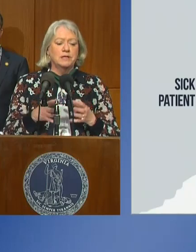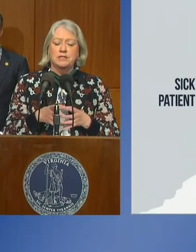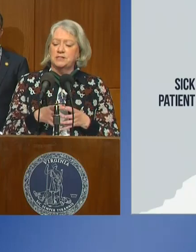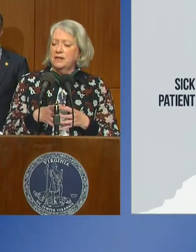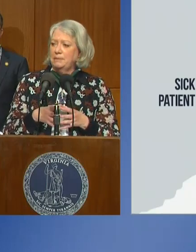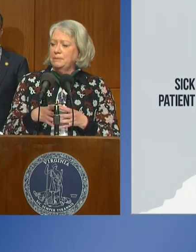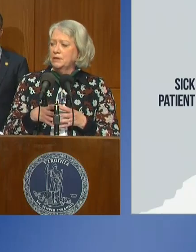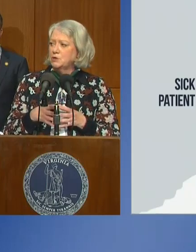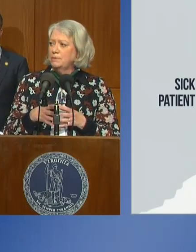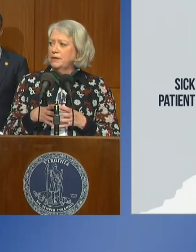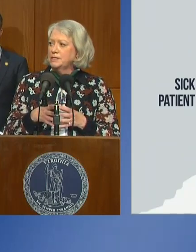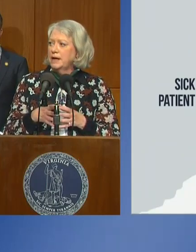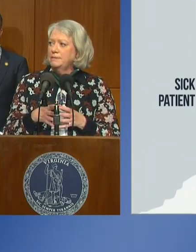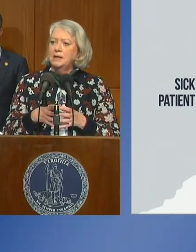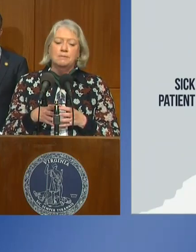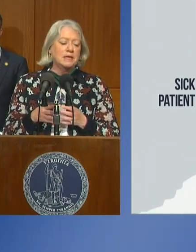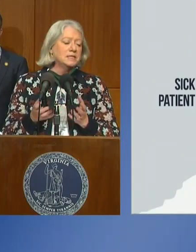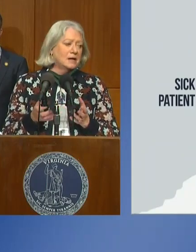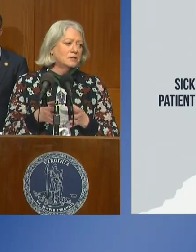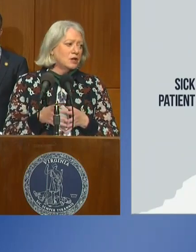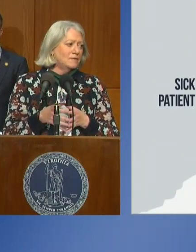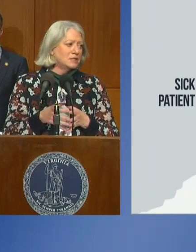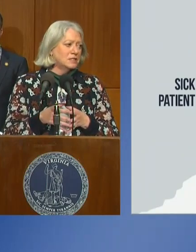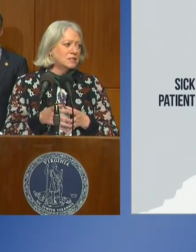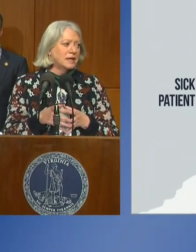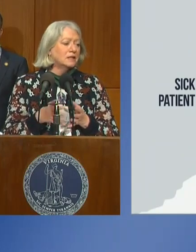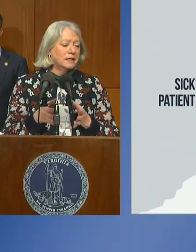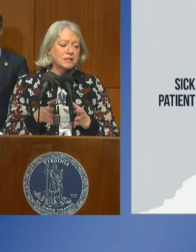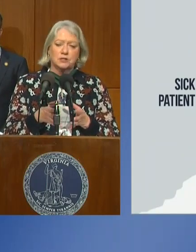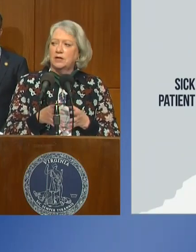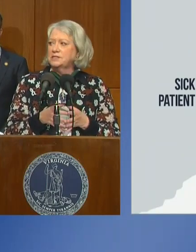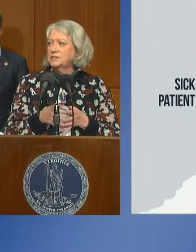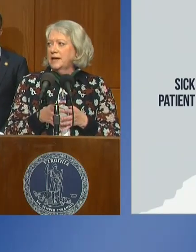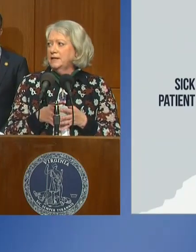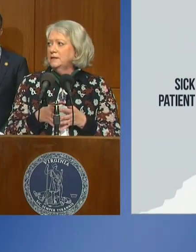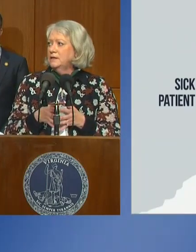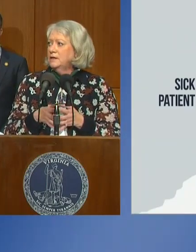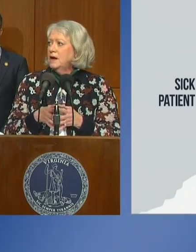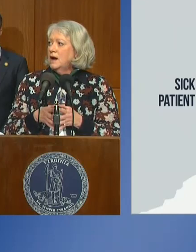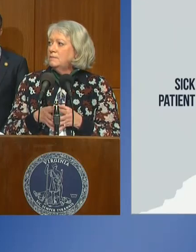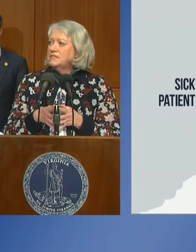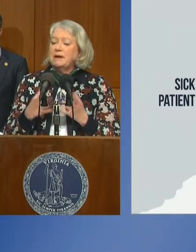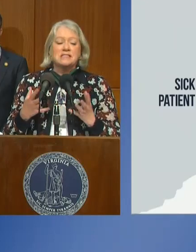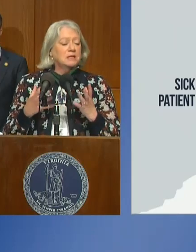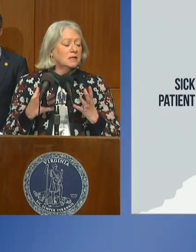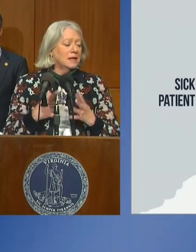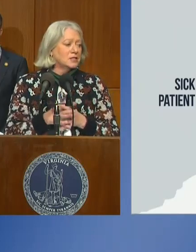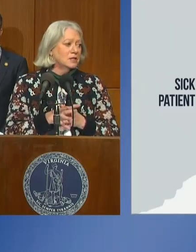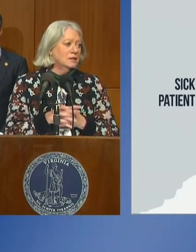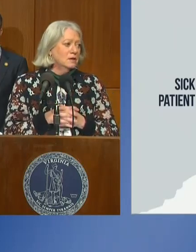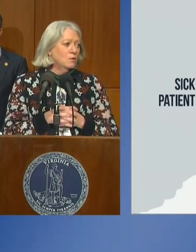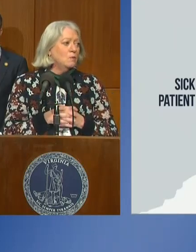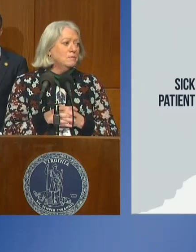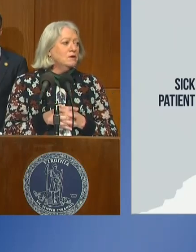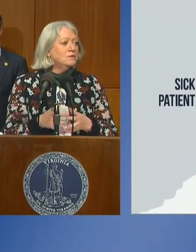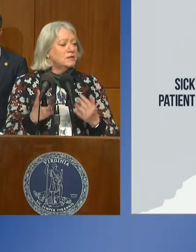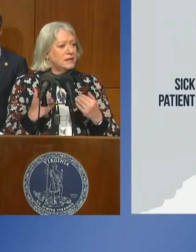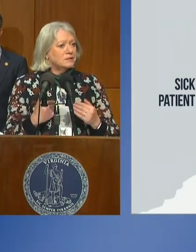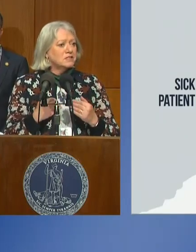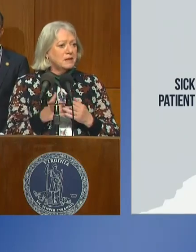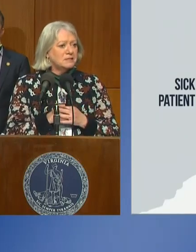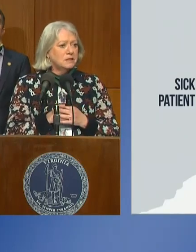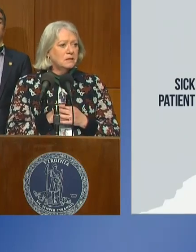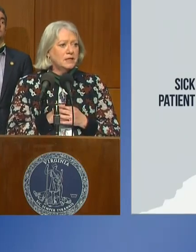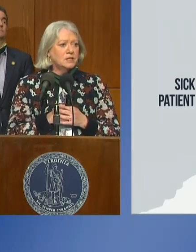IN MAY MORE PPE. SO IF YOU.